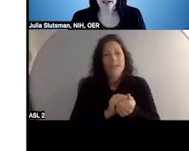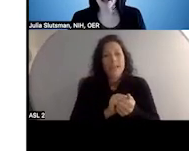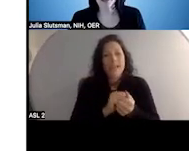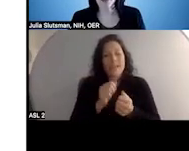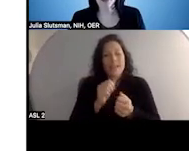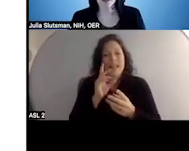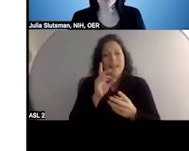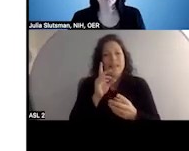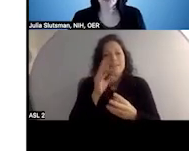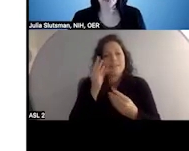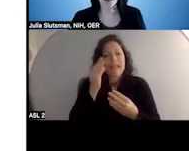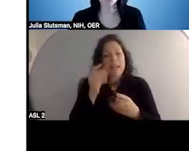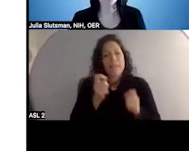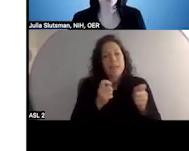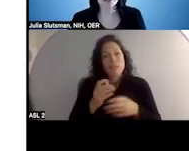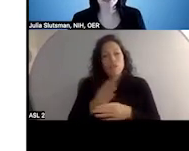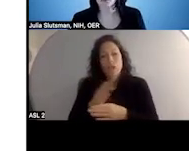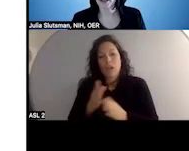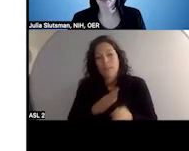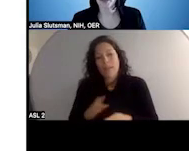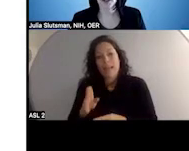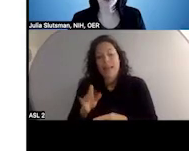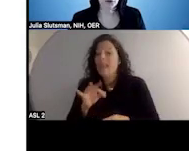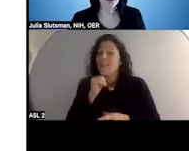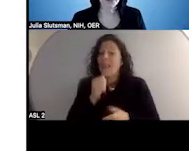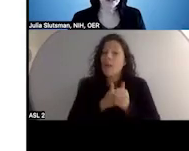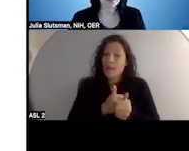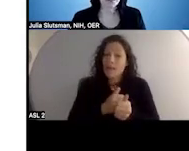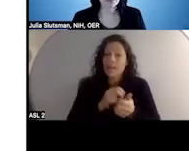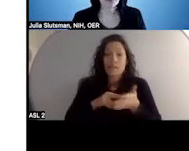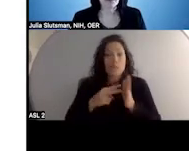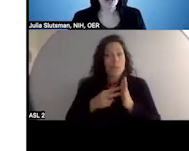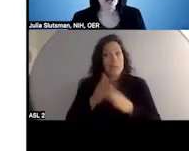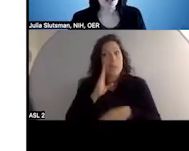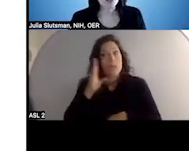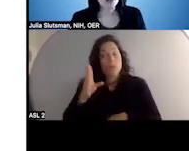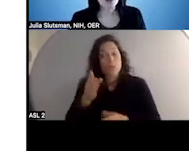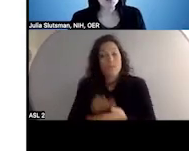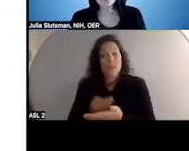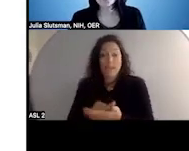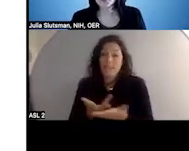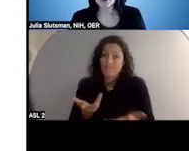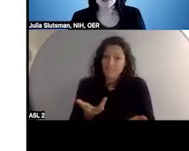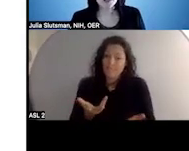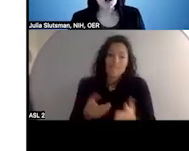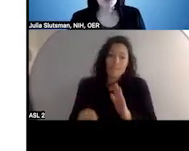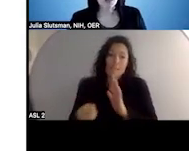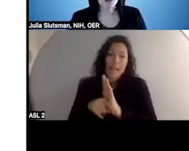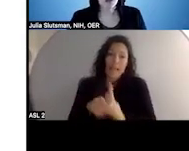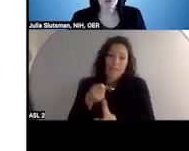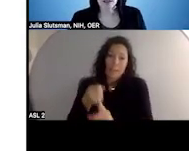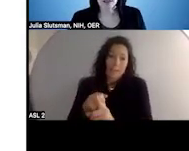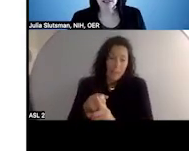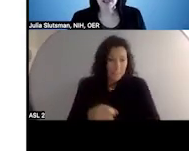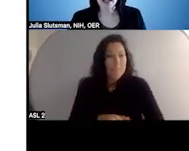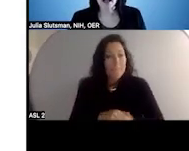and noncompliance might affect future funding. So in terms of what's in the scope of the policy,